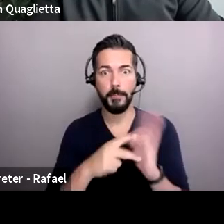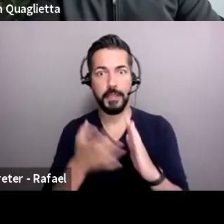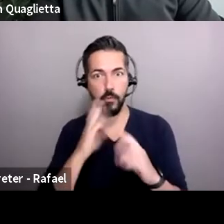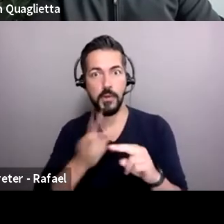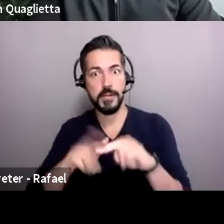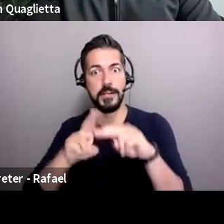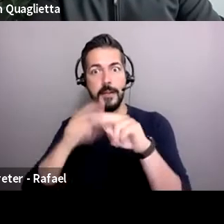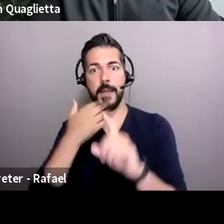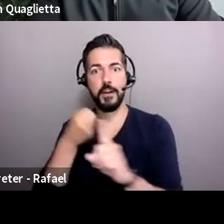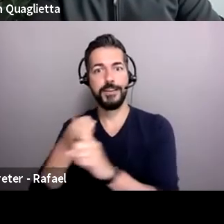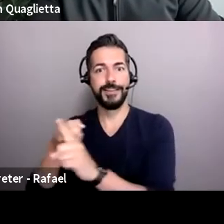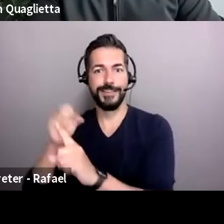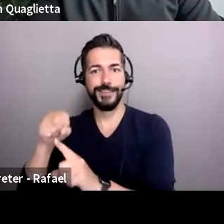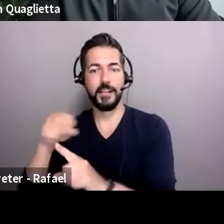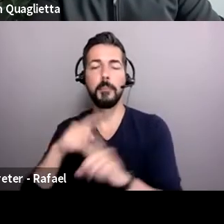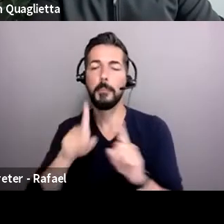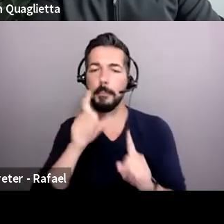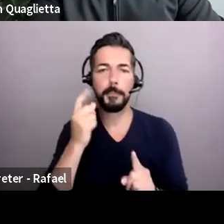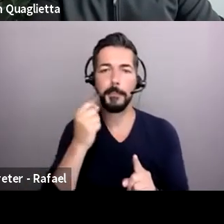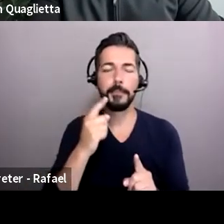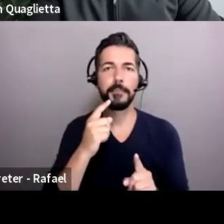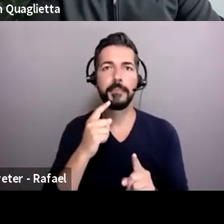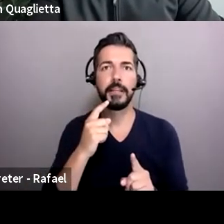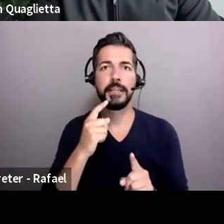not that you have at some point, it's diminishing returns,